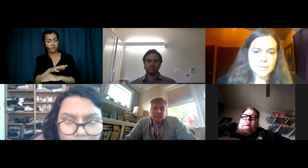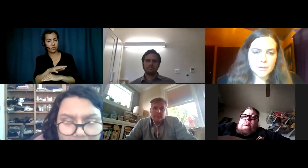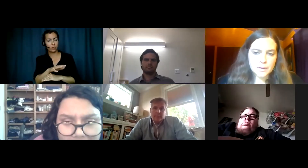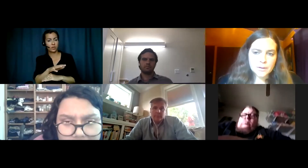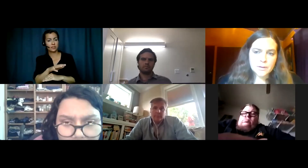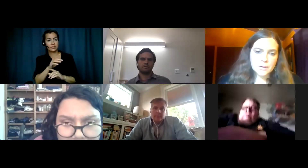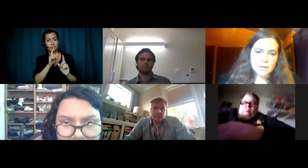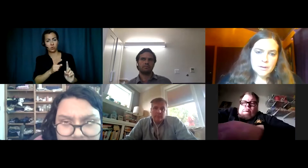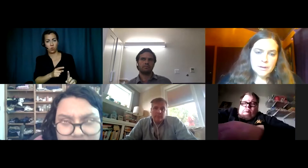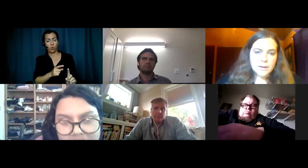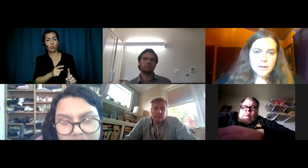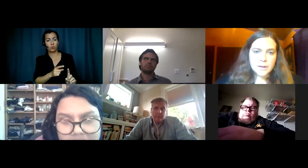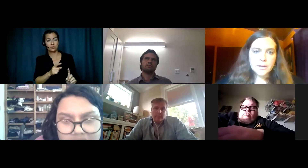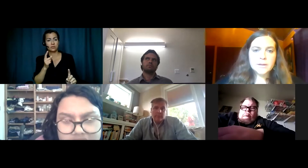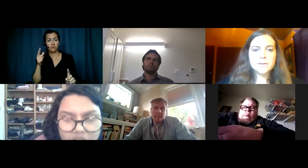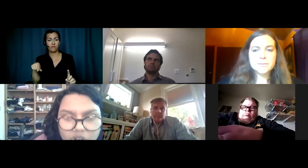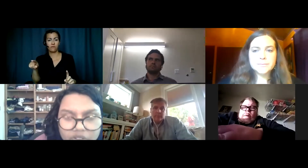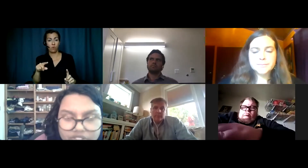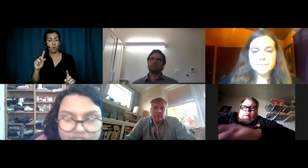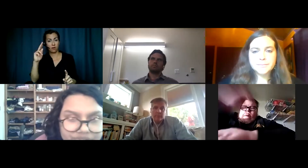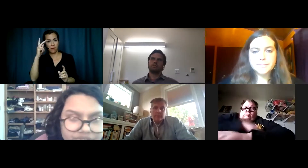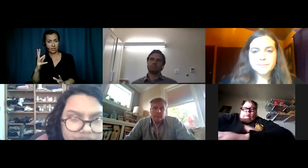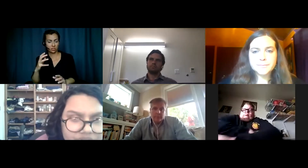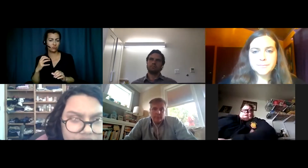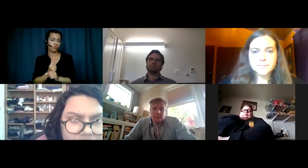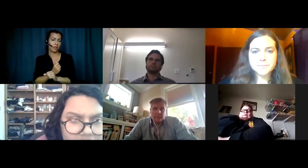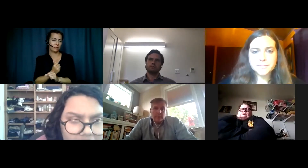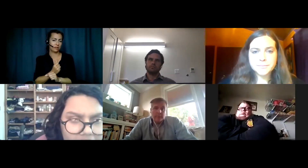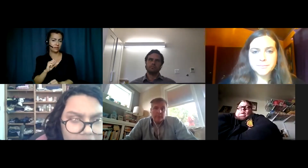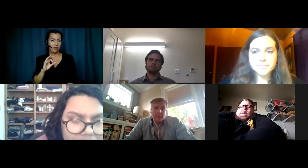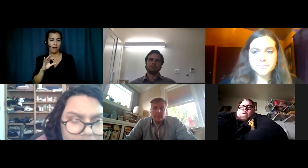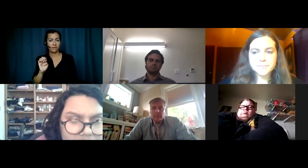disabilities representing, you know, as legislators right?